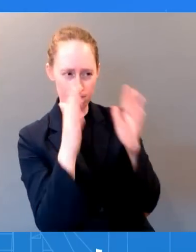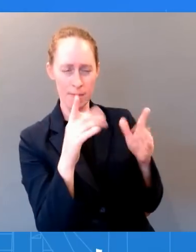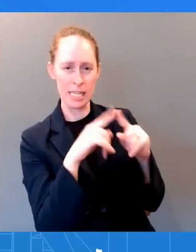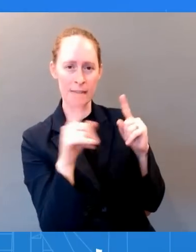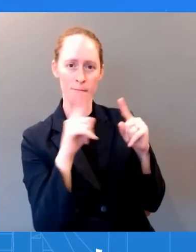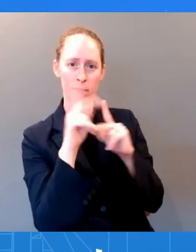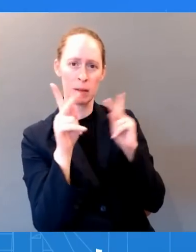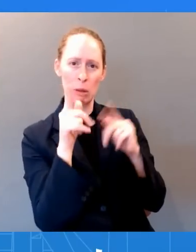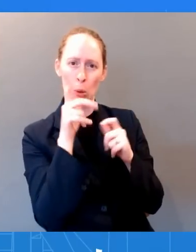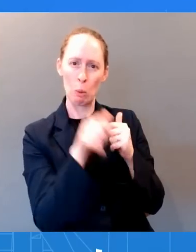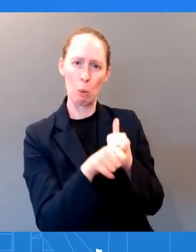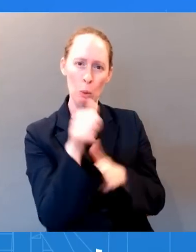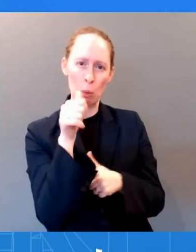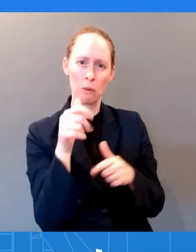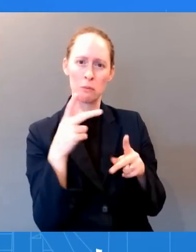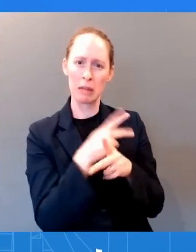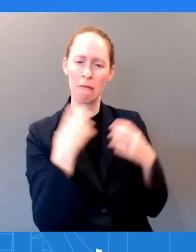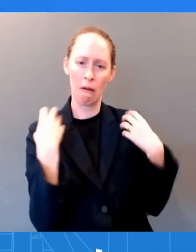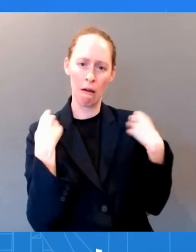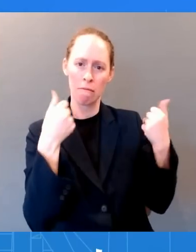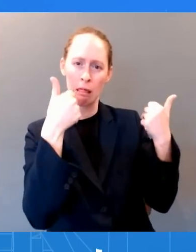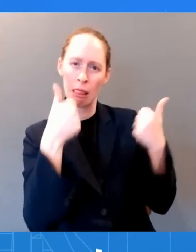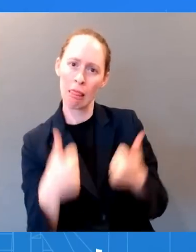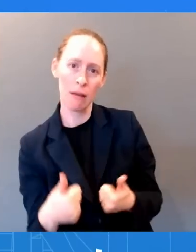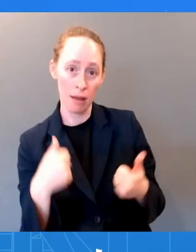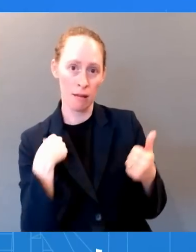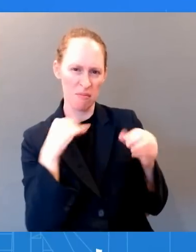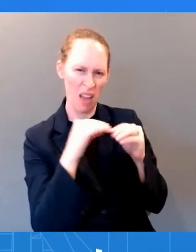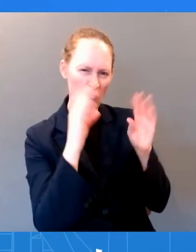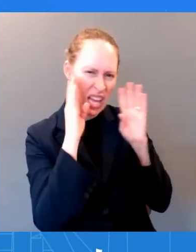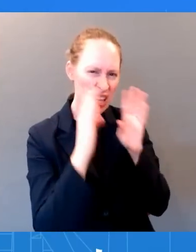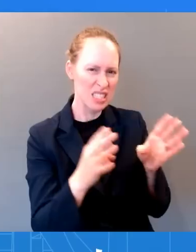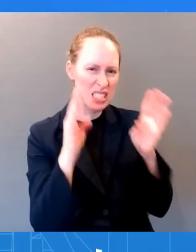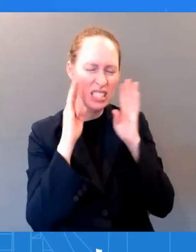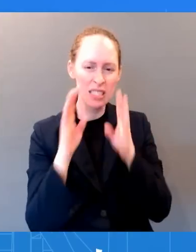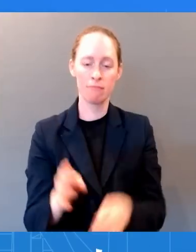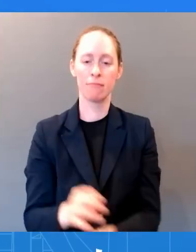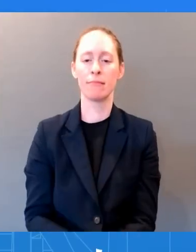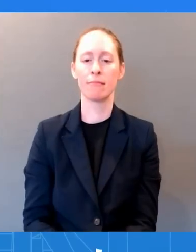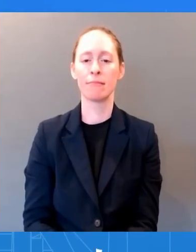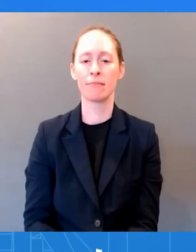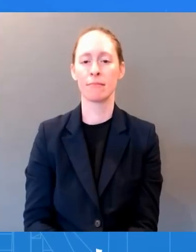to meet people where they are with facts and answers to questions,